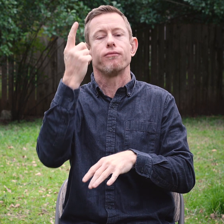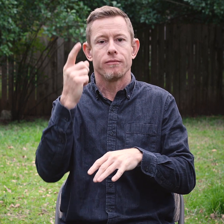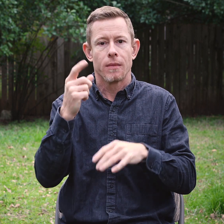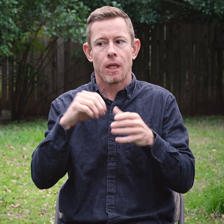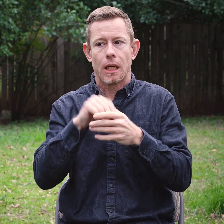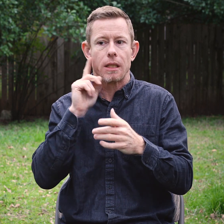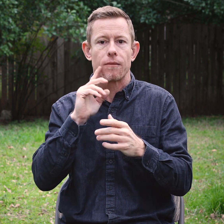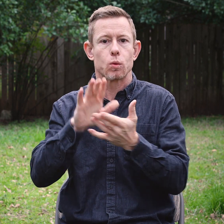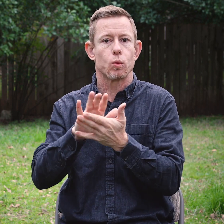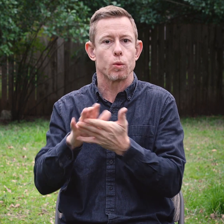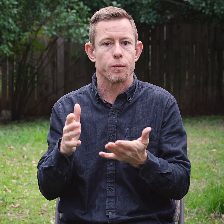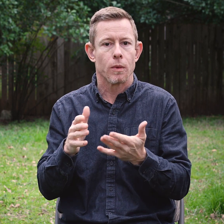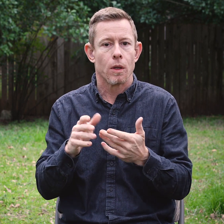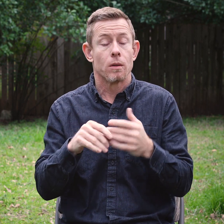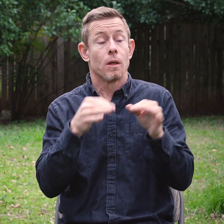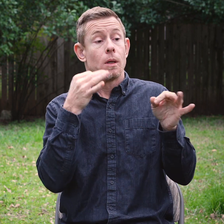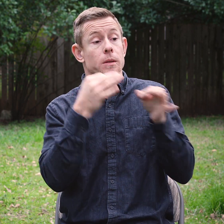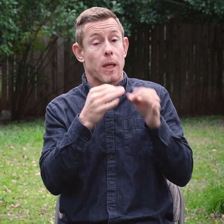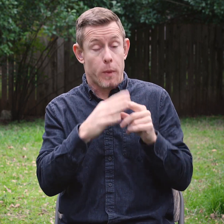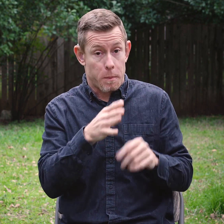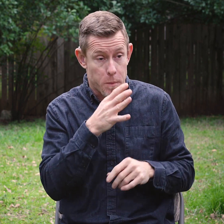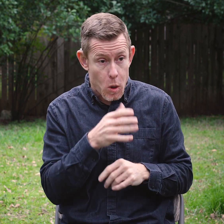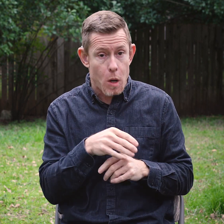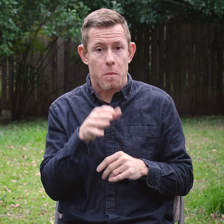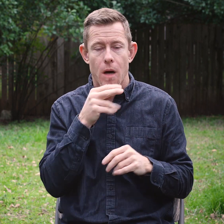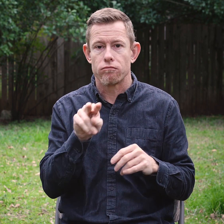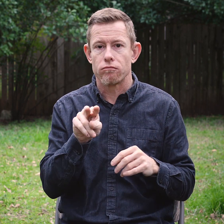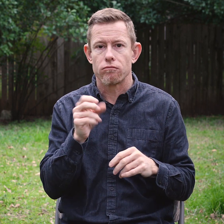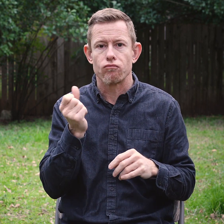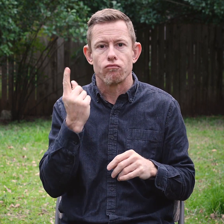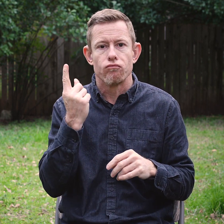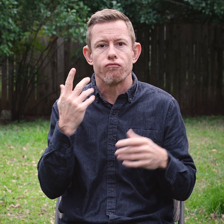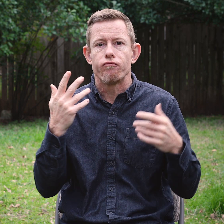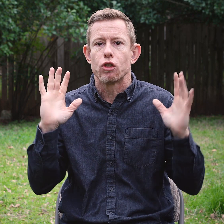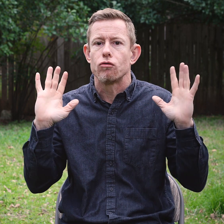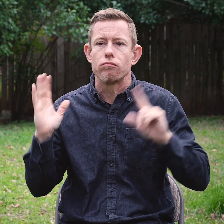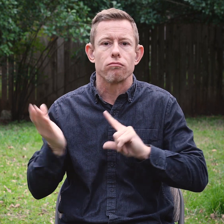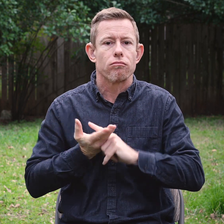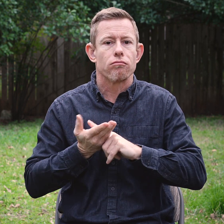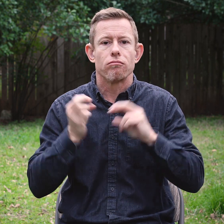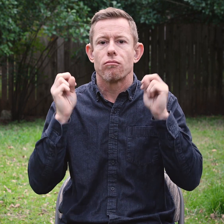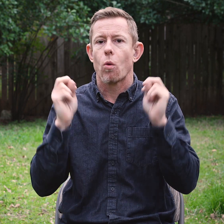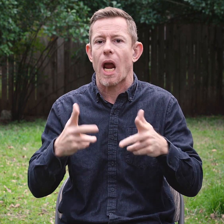of what’s being said to me at a school for the deaf. I explained this to my mom and she was instantly convinced.